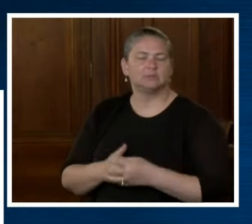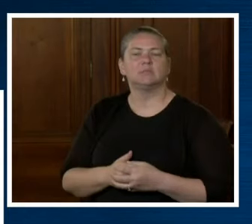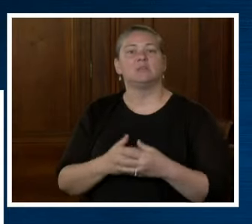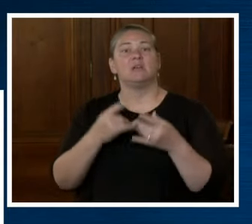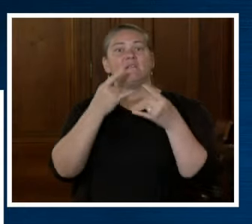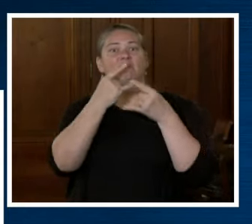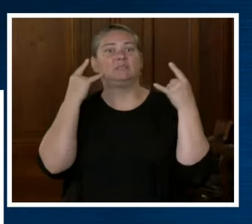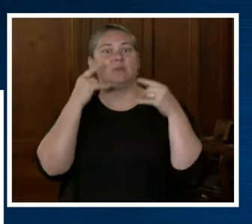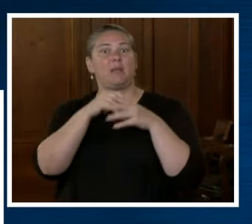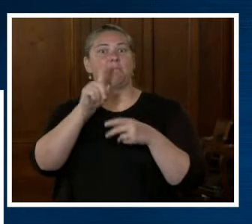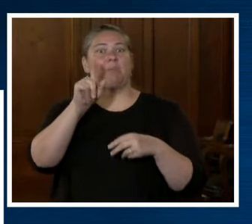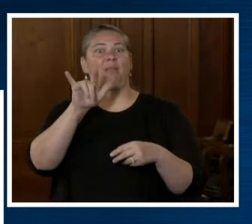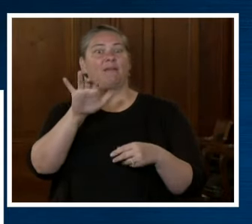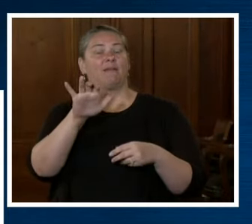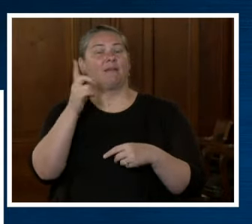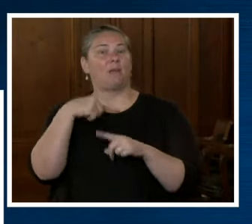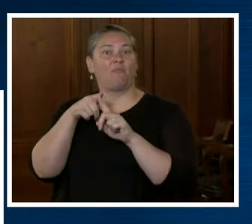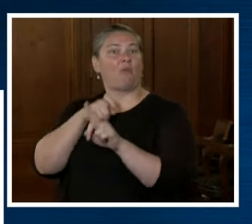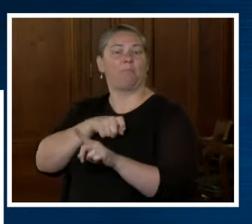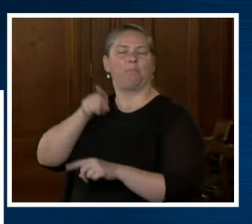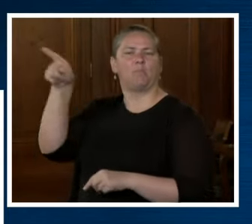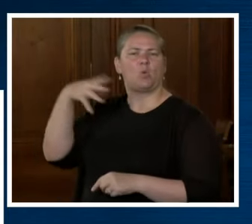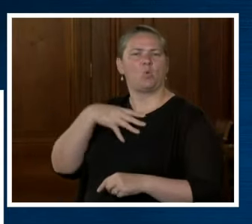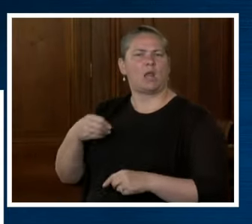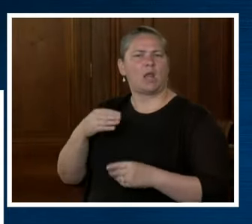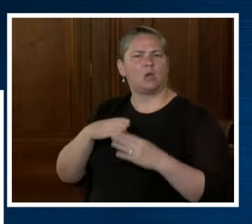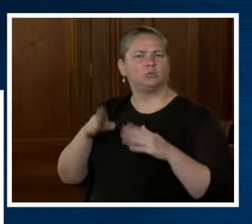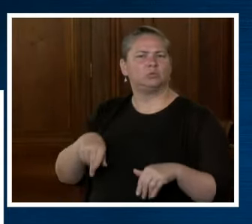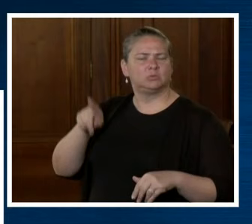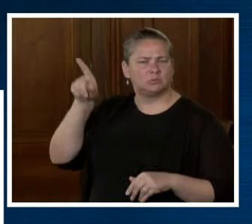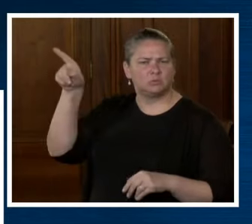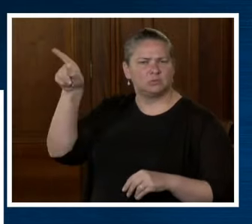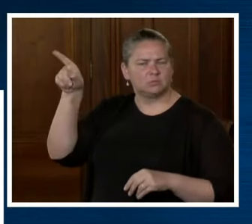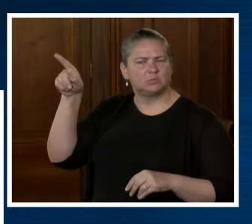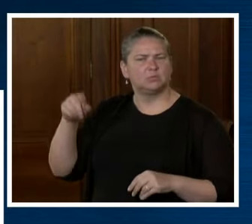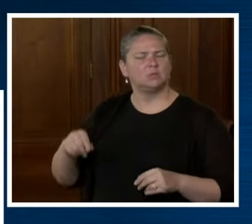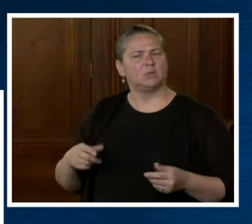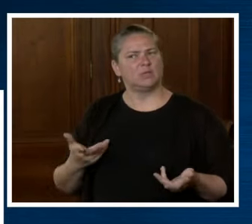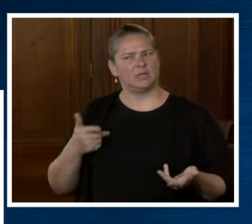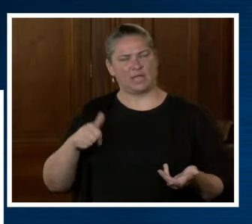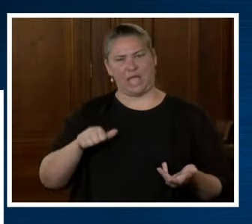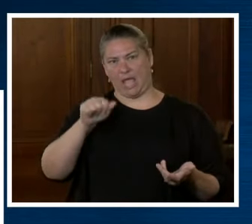DONE, THAT IS NOT GOING TO HAPPEN, AND I AM FOREVER,